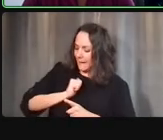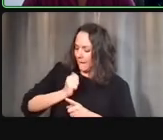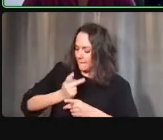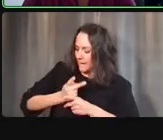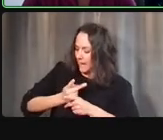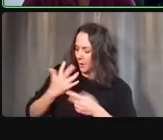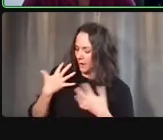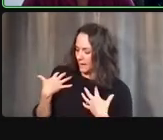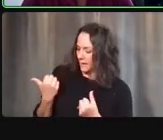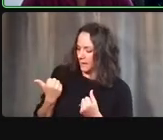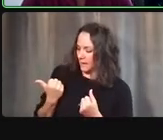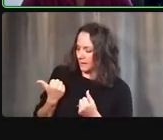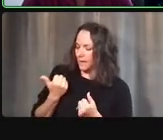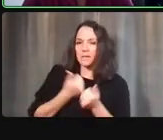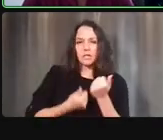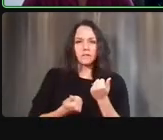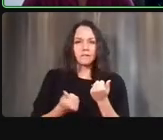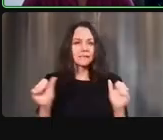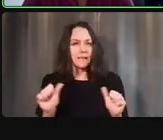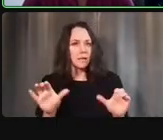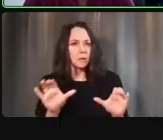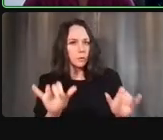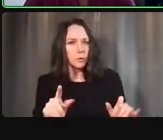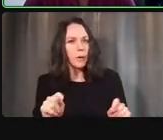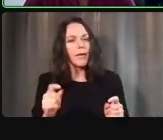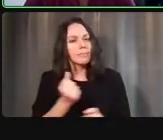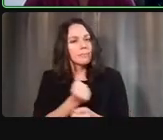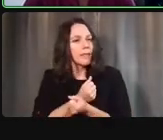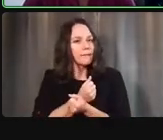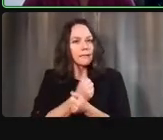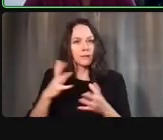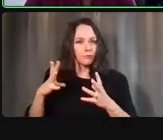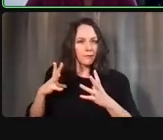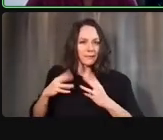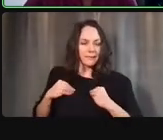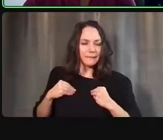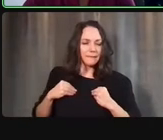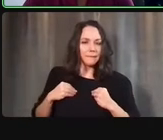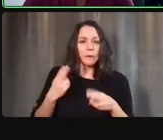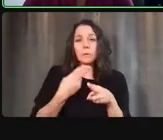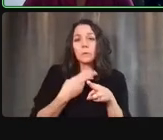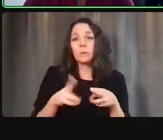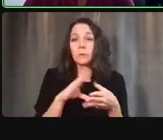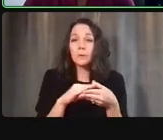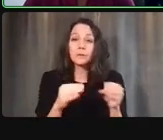and have lovingly received a quick story relating to the SuicideLine.